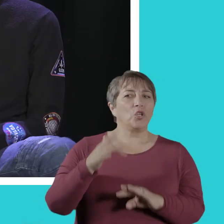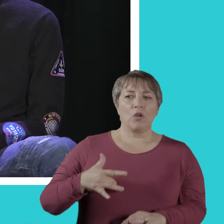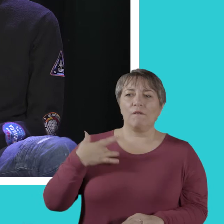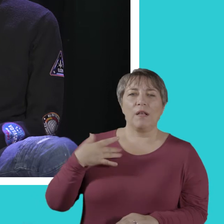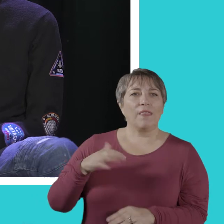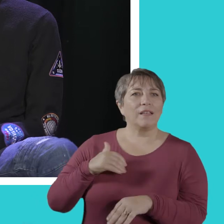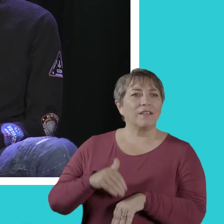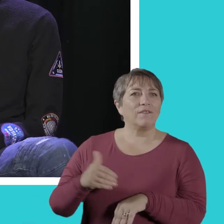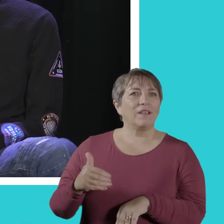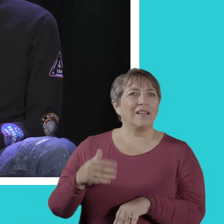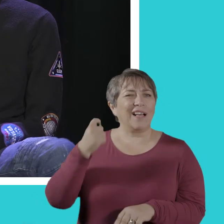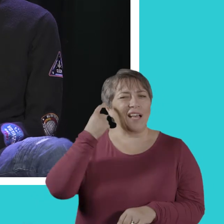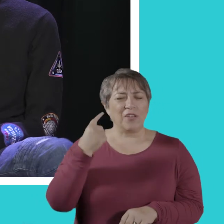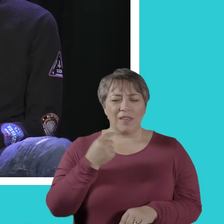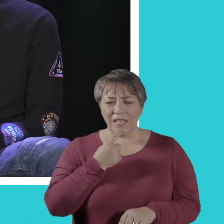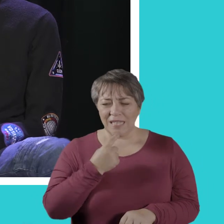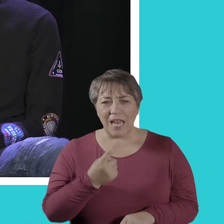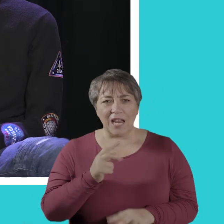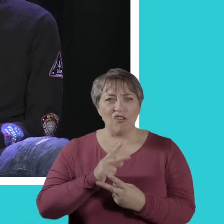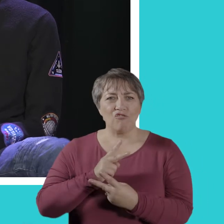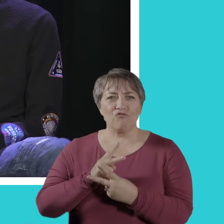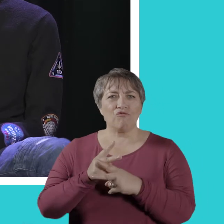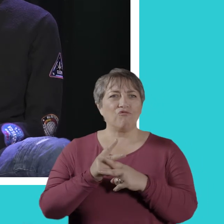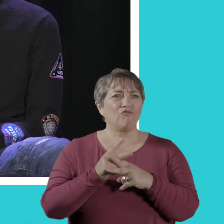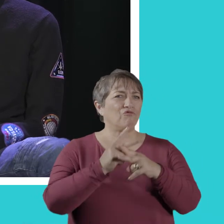I don't think calling it reverse mentoring is effective because then you're almost saying